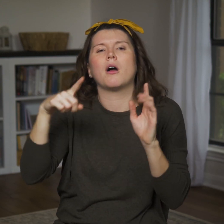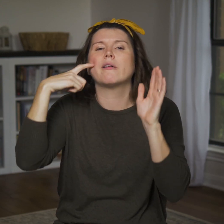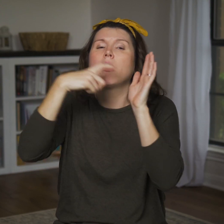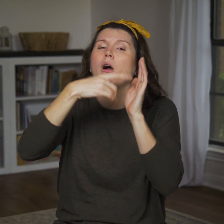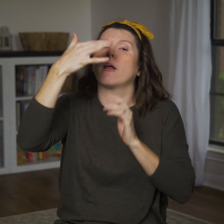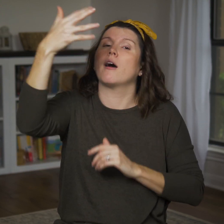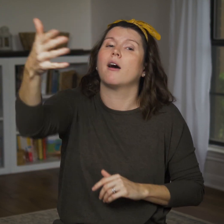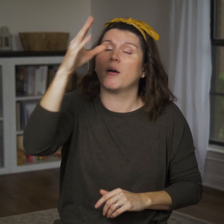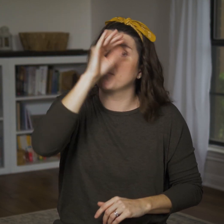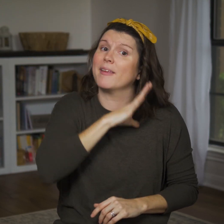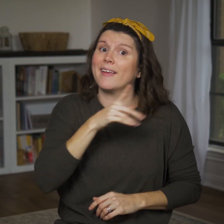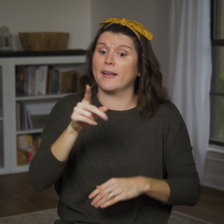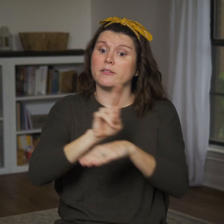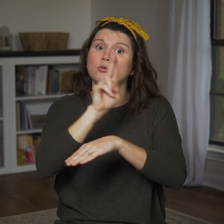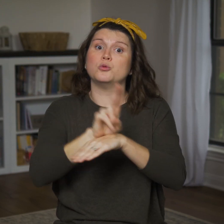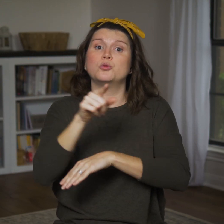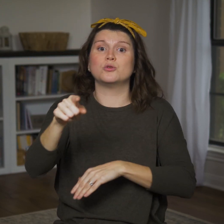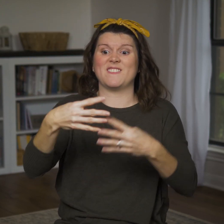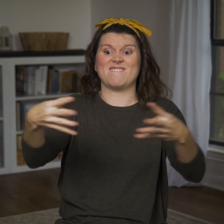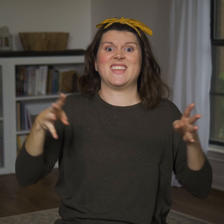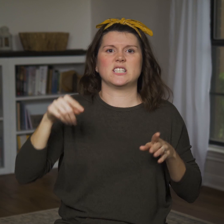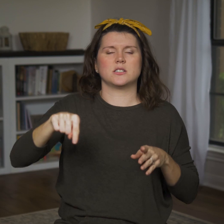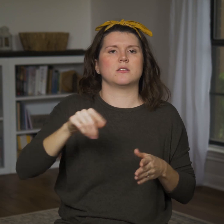we’ll see how people begin to treat these man-made “fences”